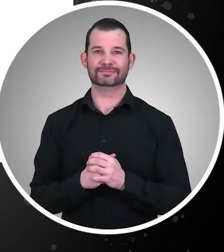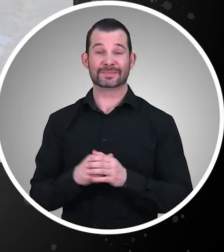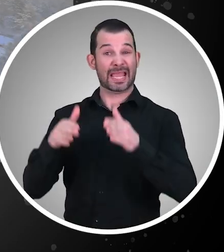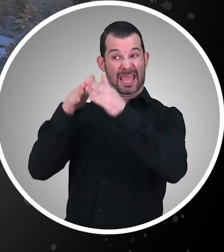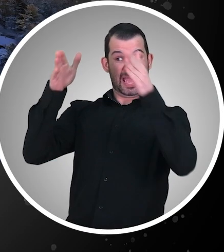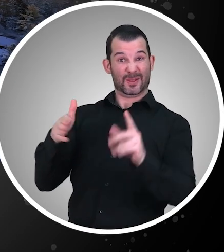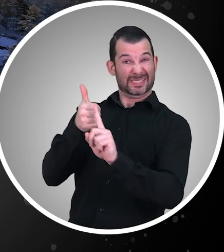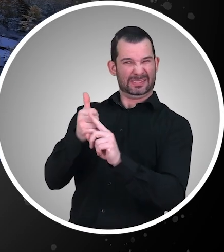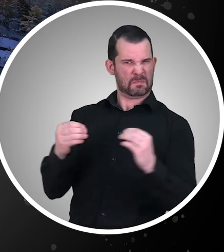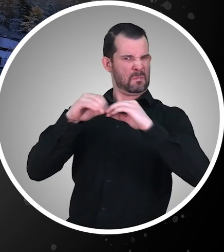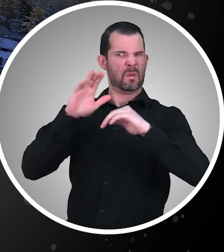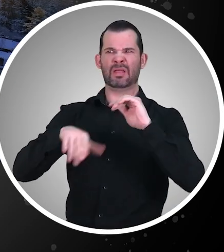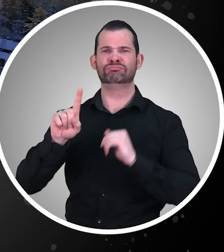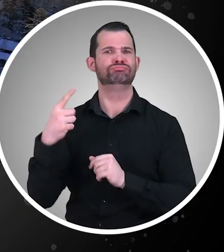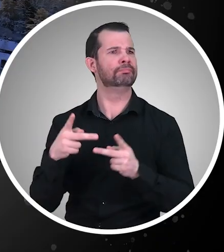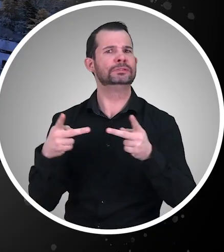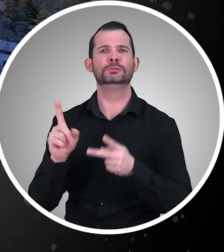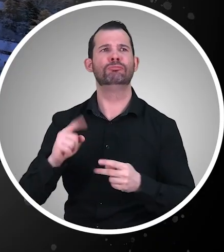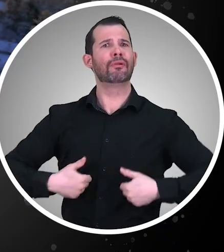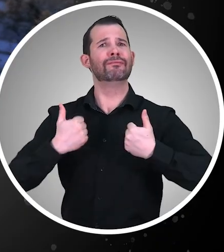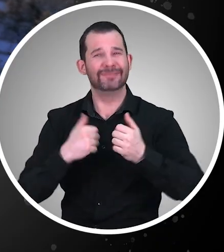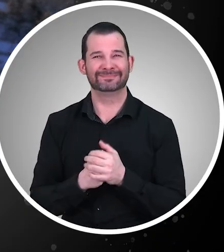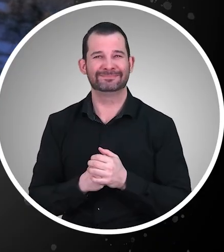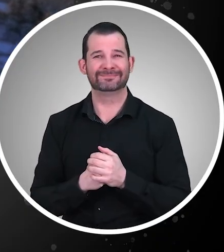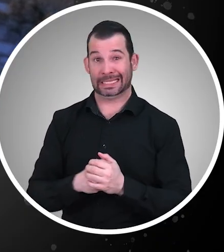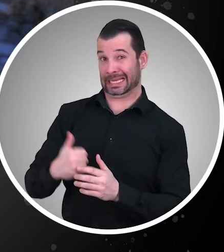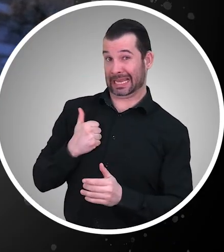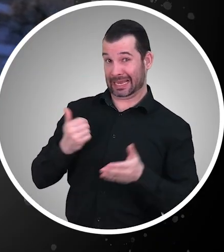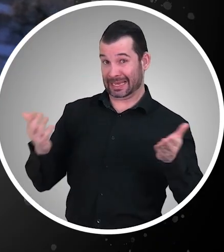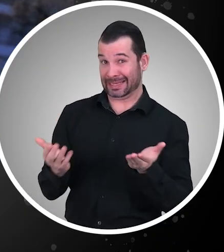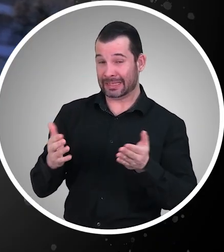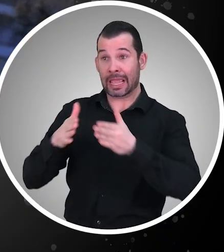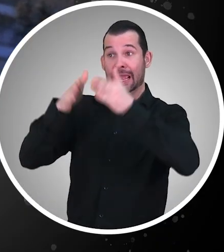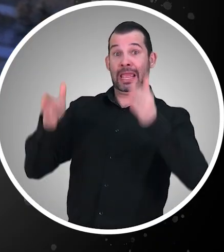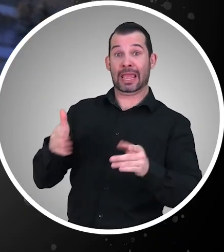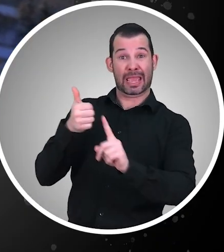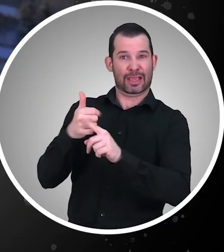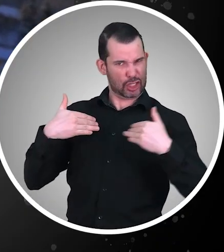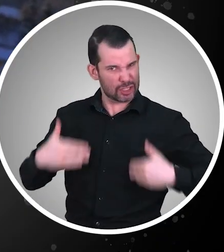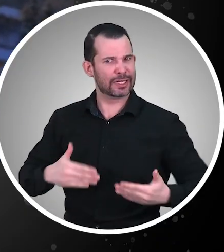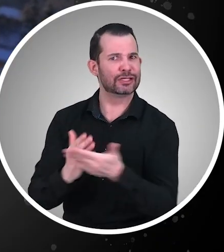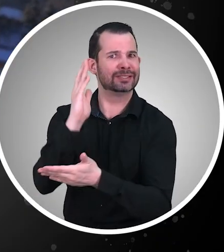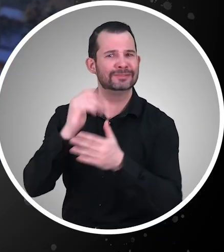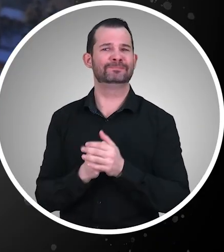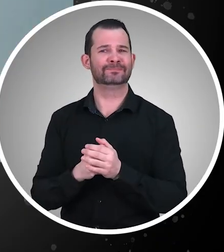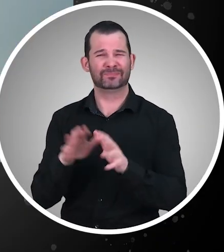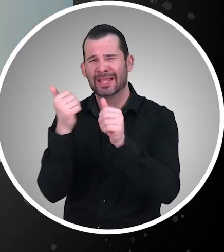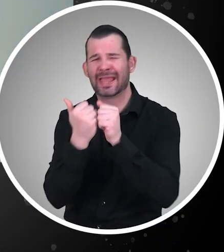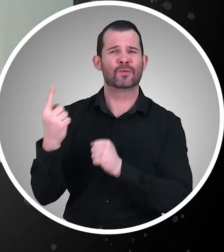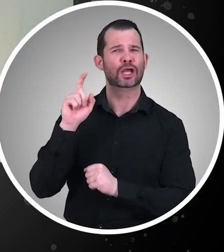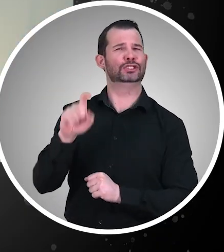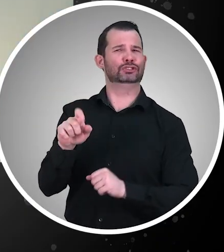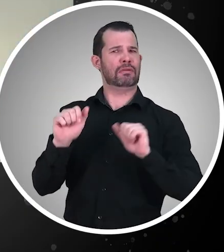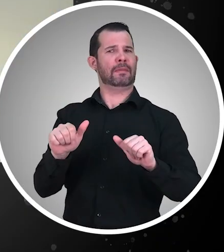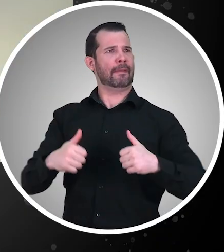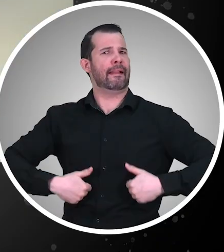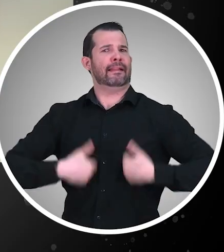Housing is more than just a place to live. In Canada, housing is a human right. Everyone should be able to live